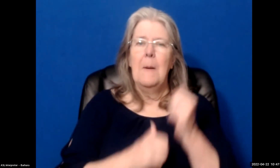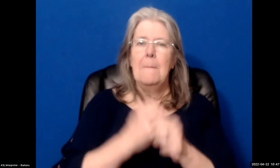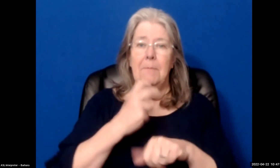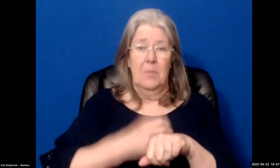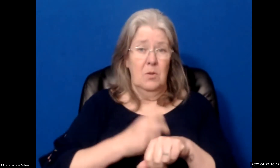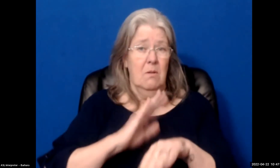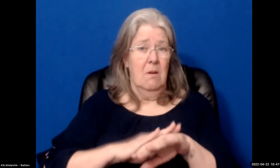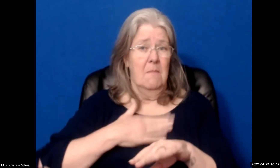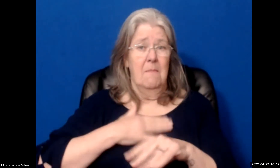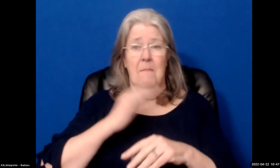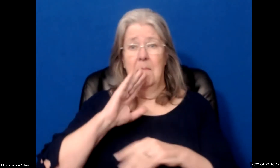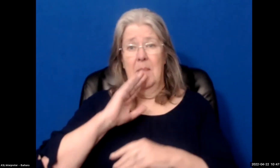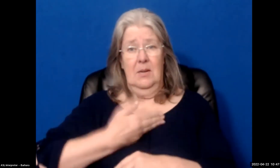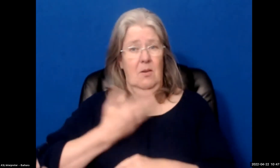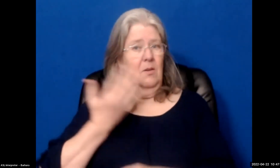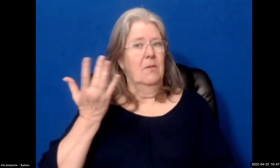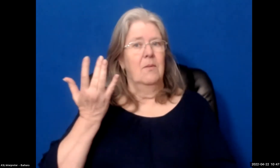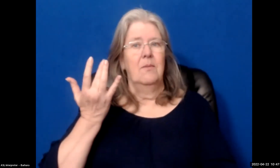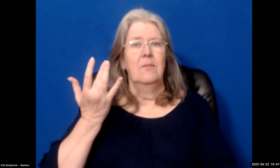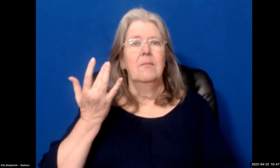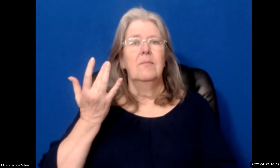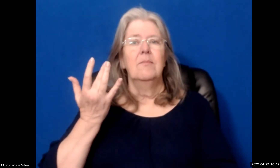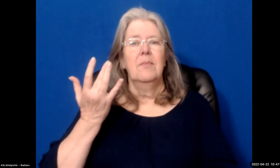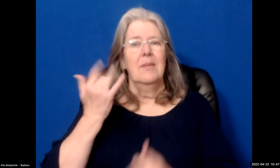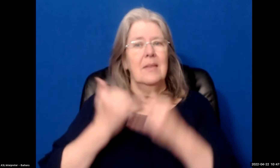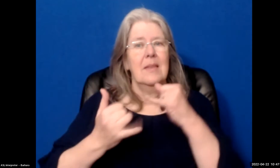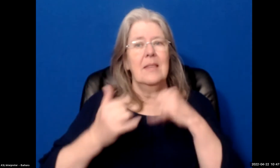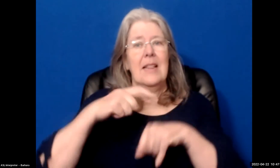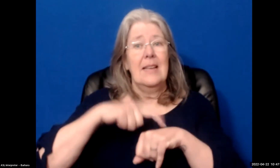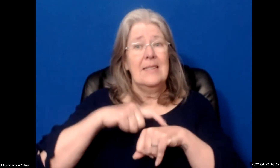the last time she was in school in person was fifth grade, she'll be in eighth